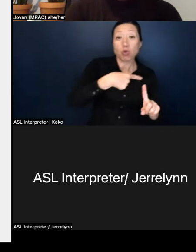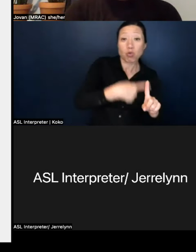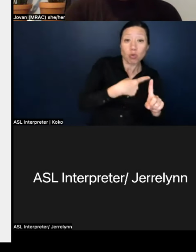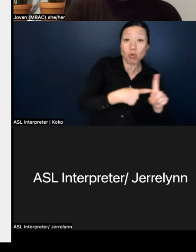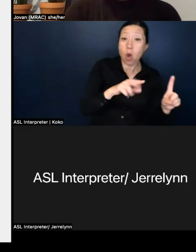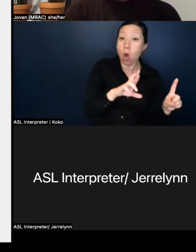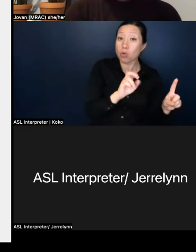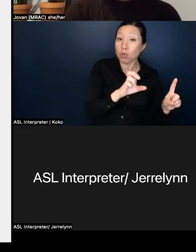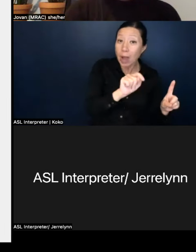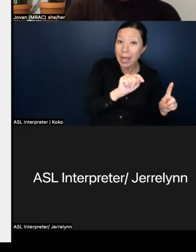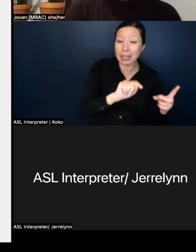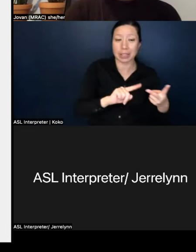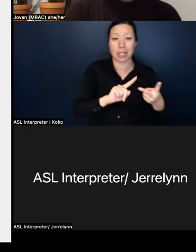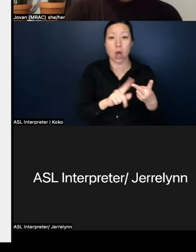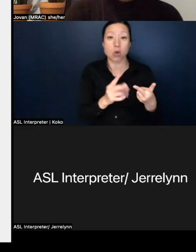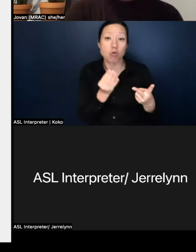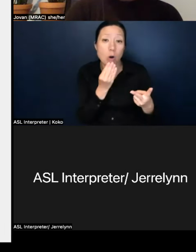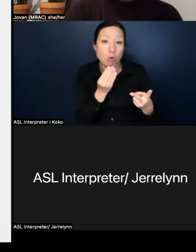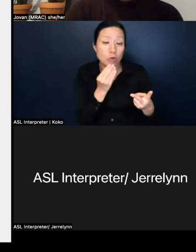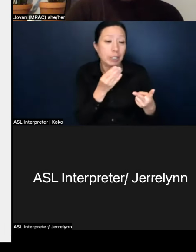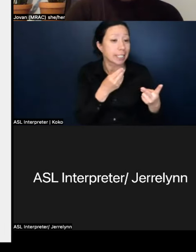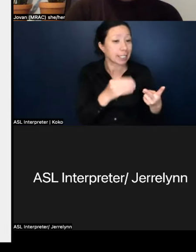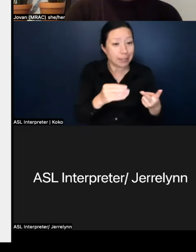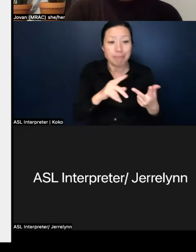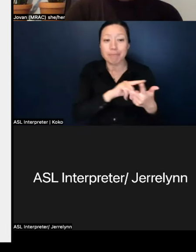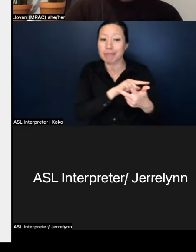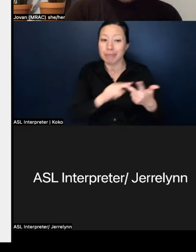art, healthcare, self care, debt, student loans,